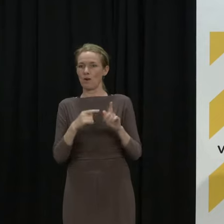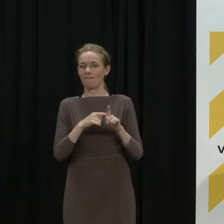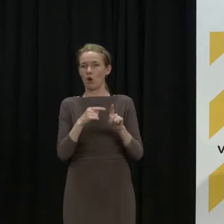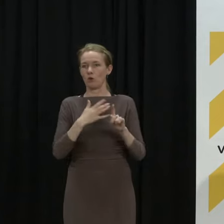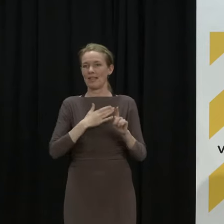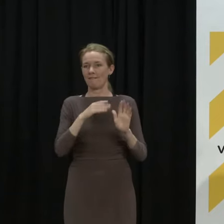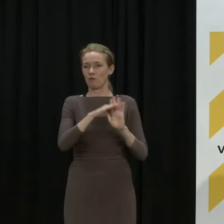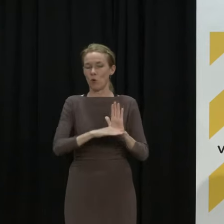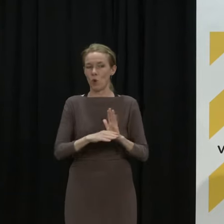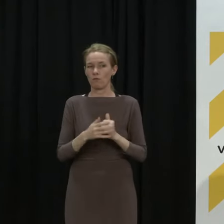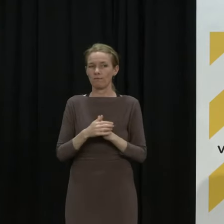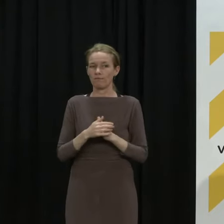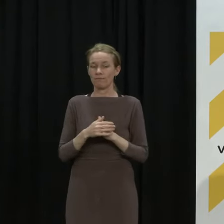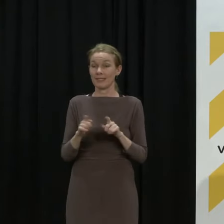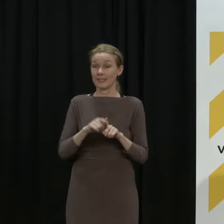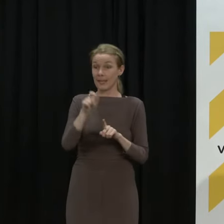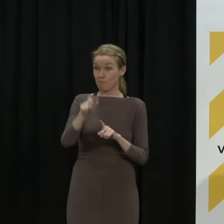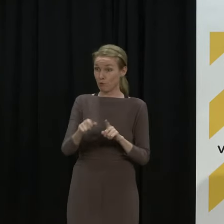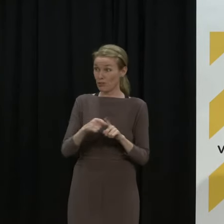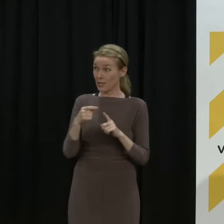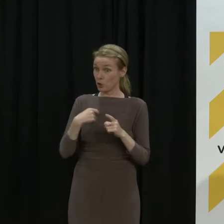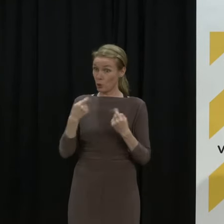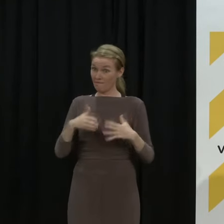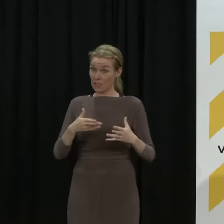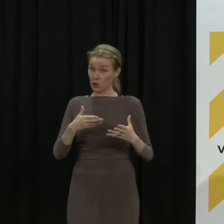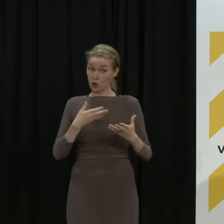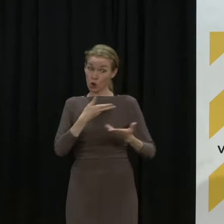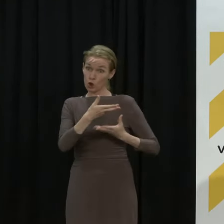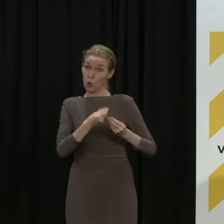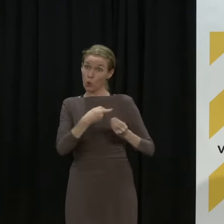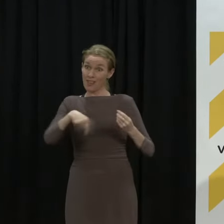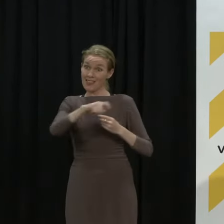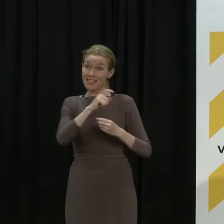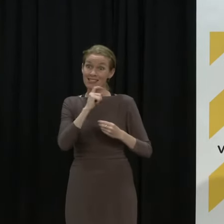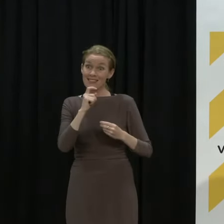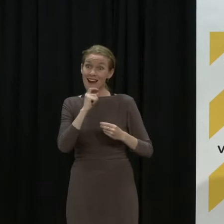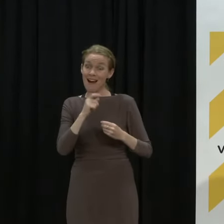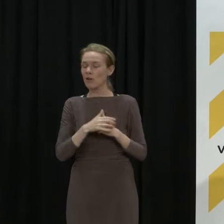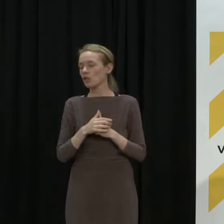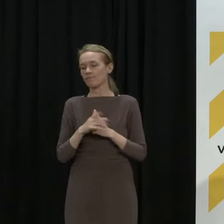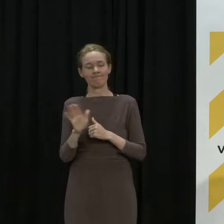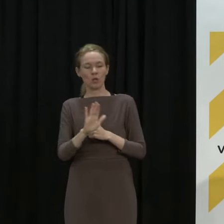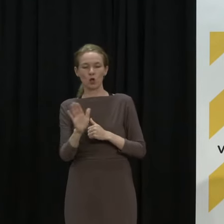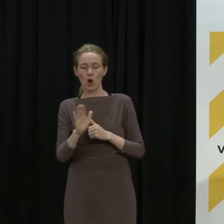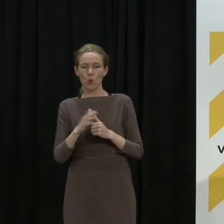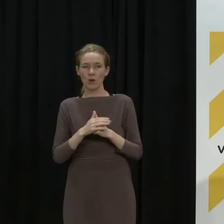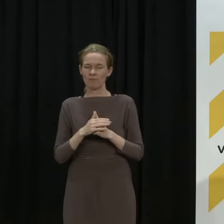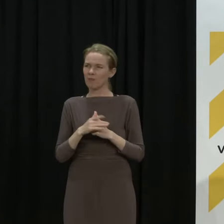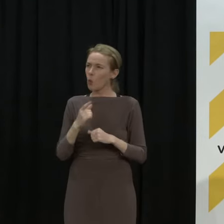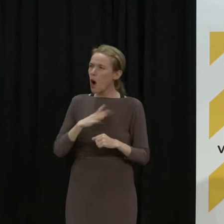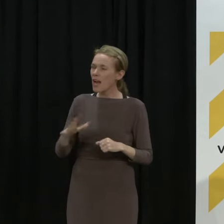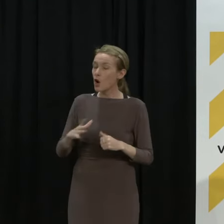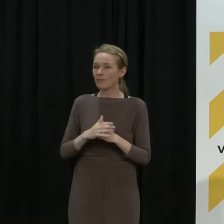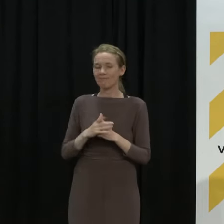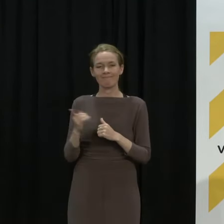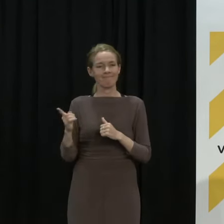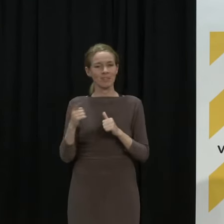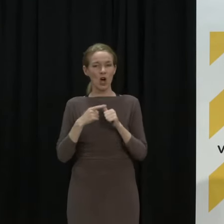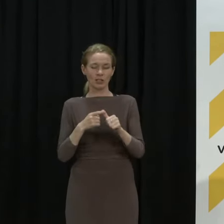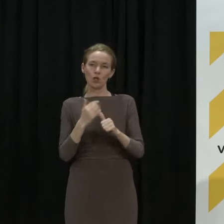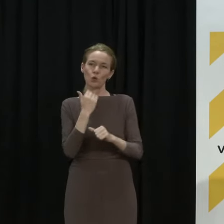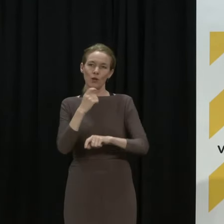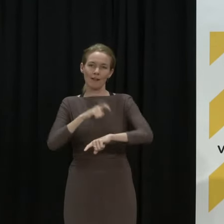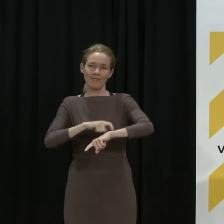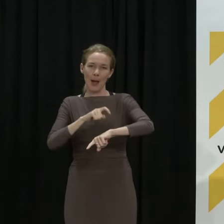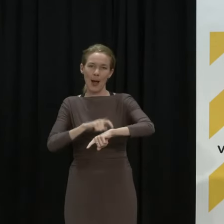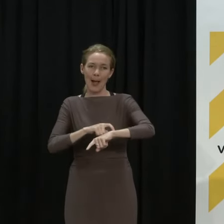as possible.